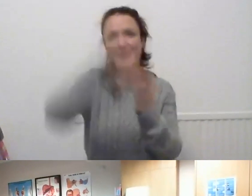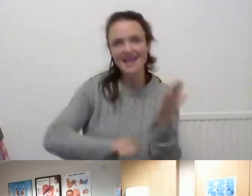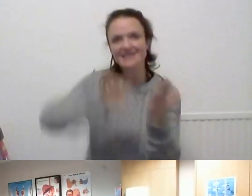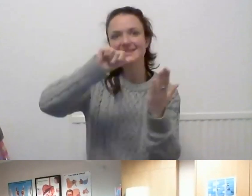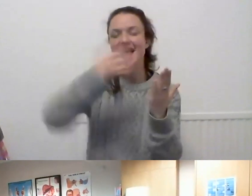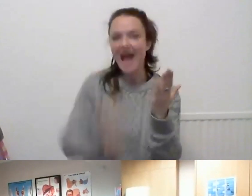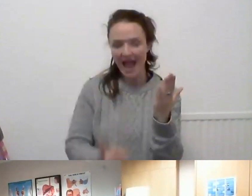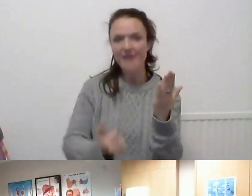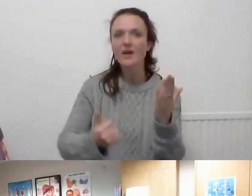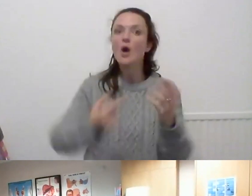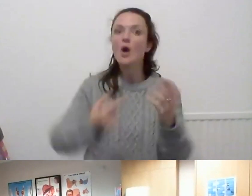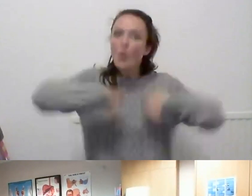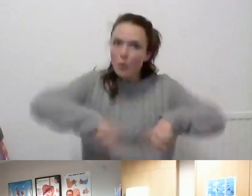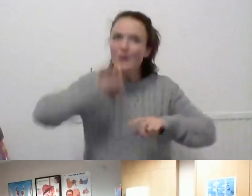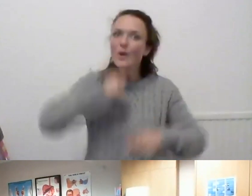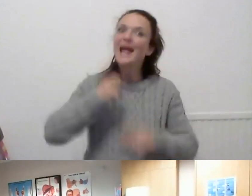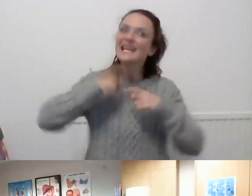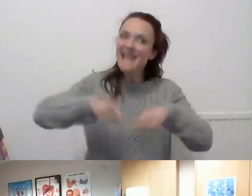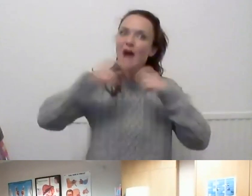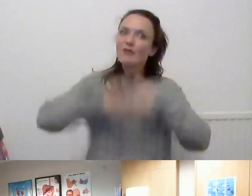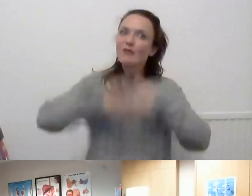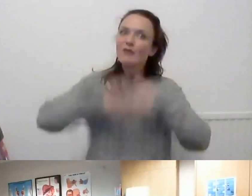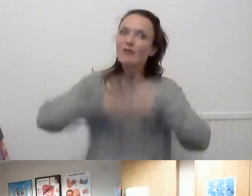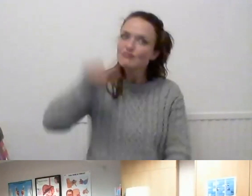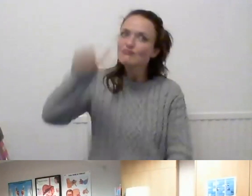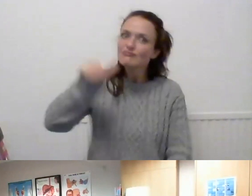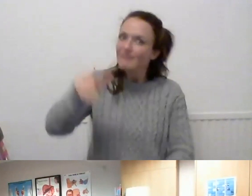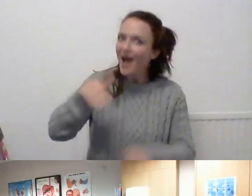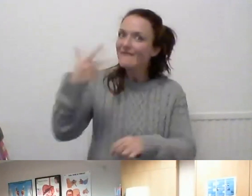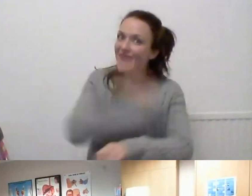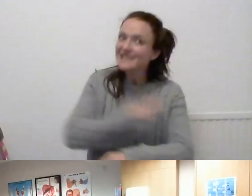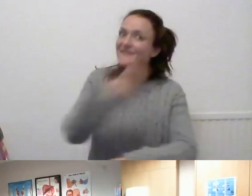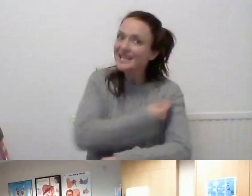do not want the vaccine. So the only reason you'd come off the list is if you say I do not want the